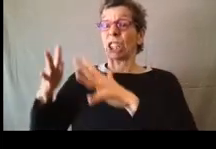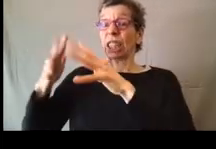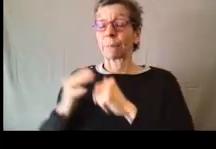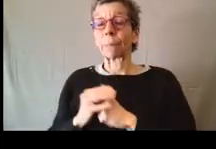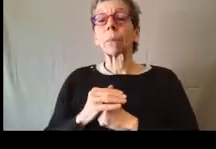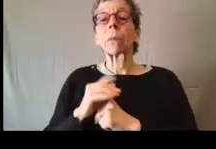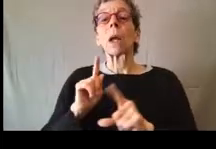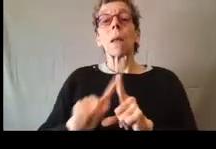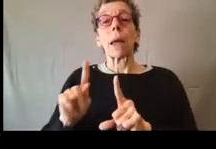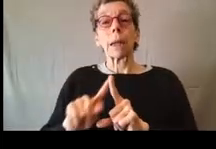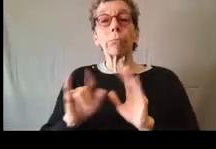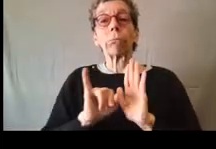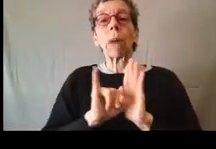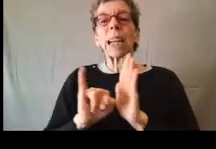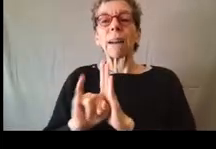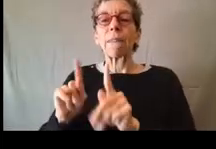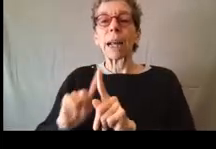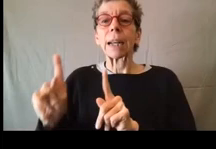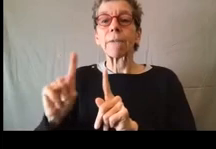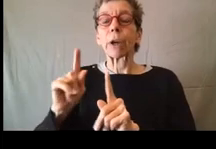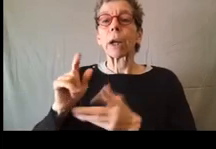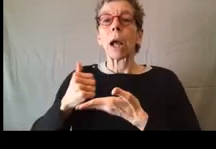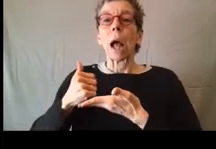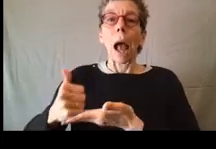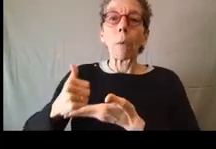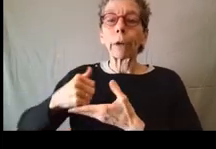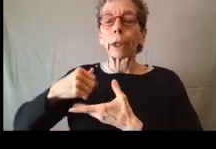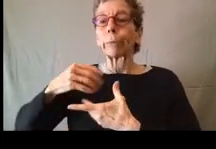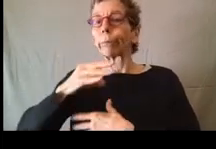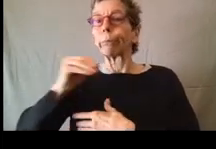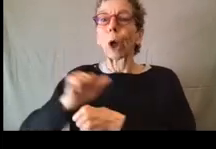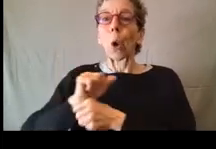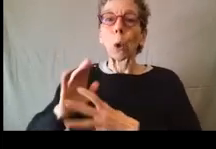helpful coworkers or supervisors, health management behaviors and workplace accommodations, where